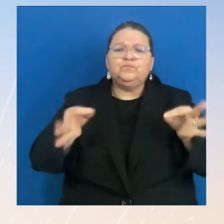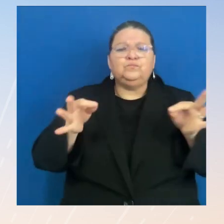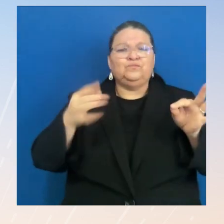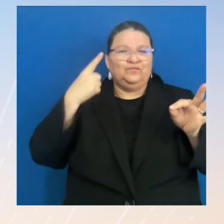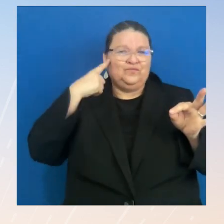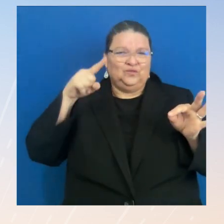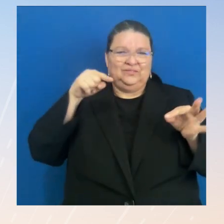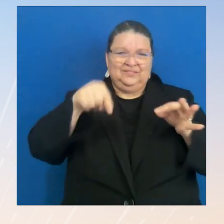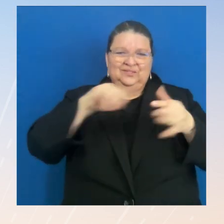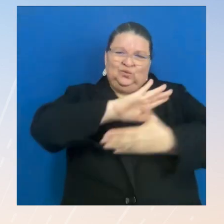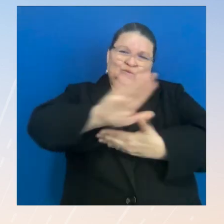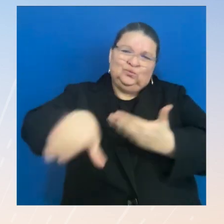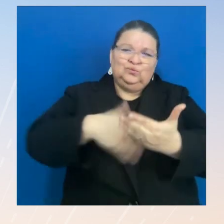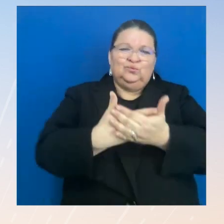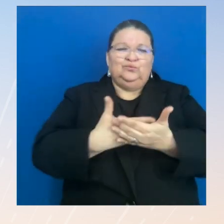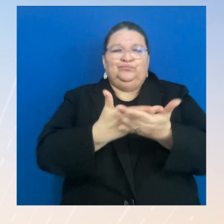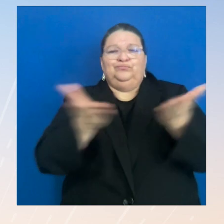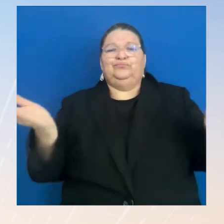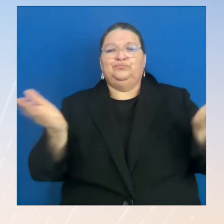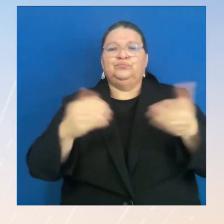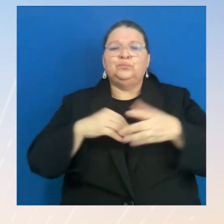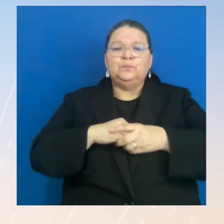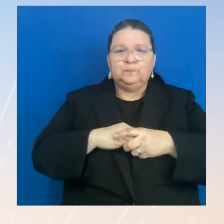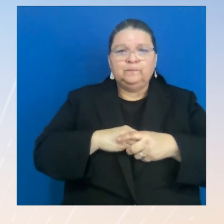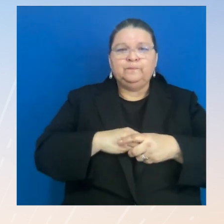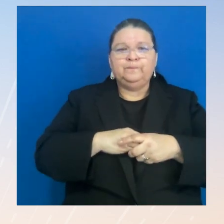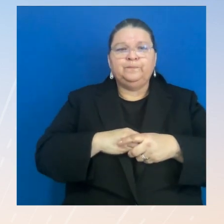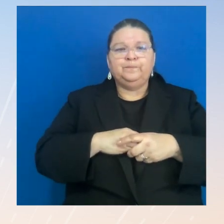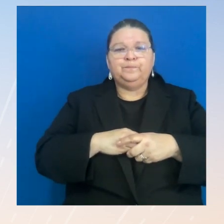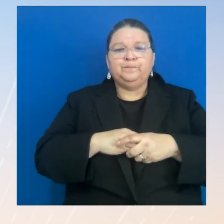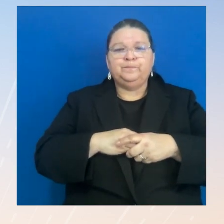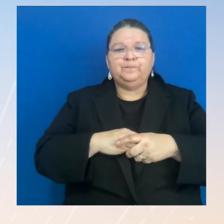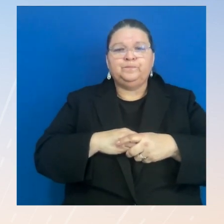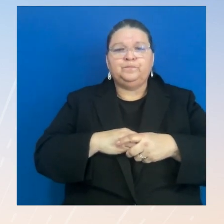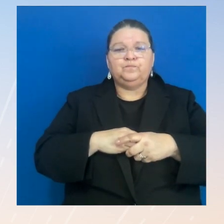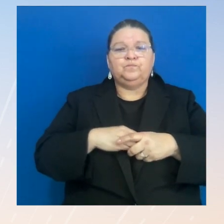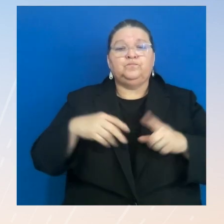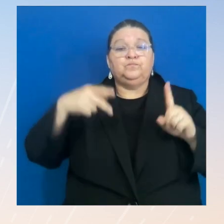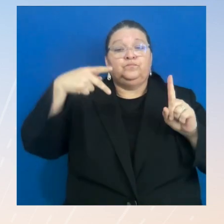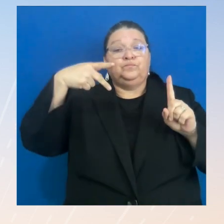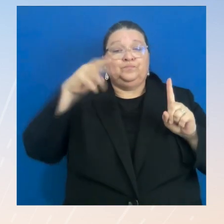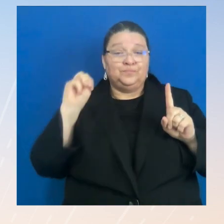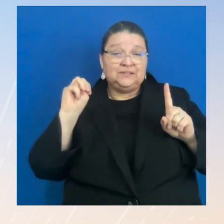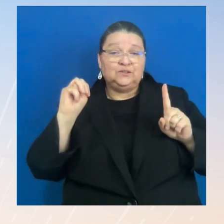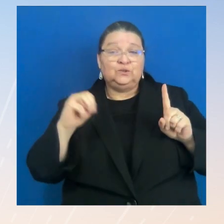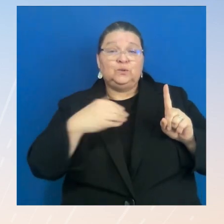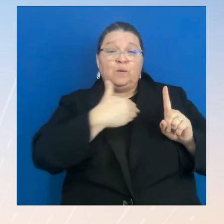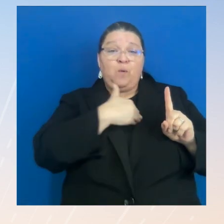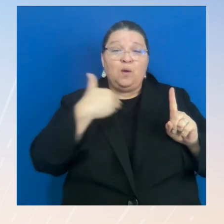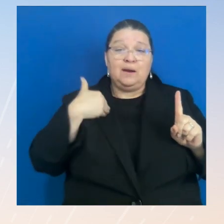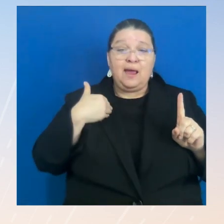First, the Prime Ministers of Poland, Czech Republic, and Slovenia went to Kyiv today. Does the White House have any comment on that?